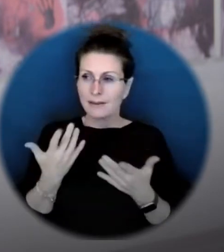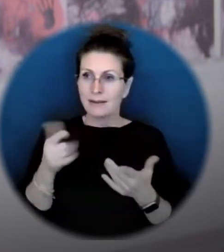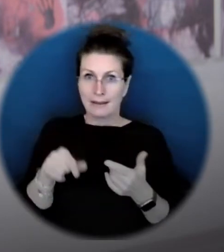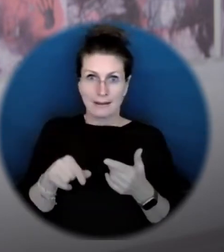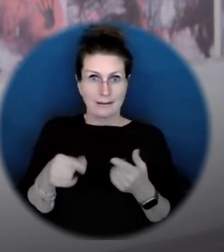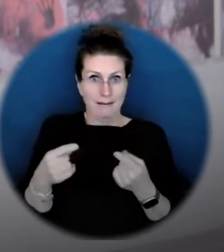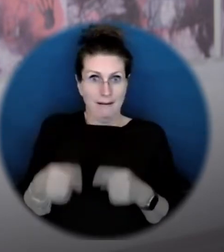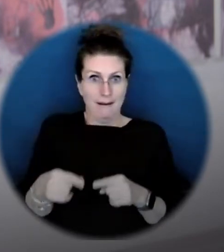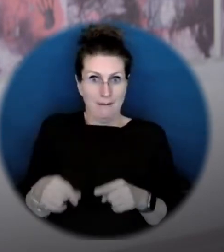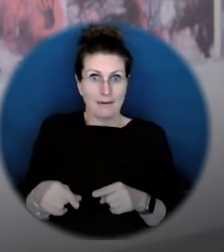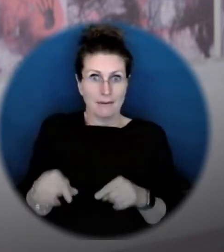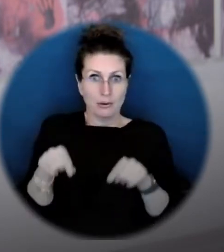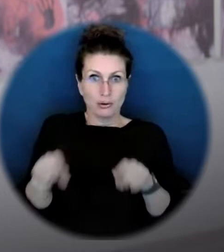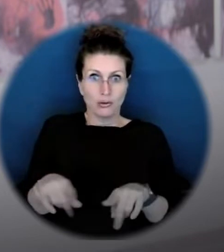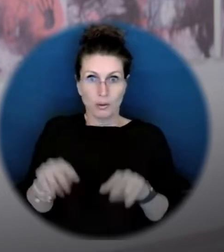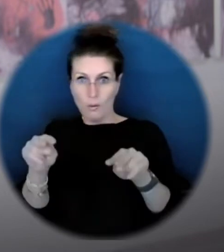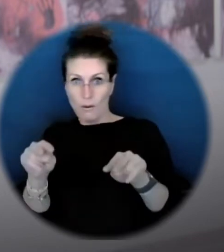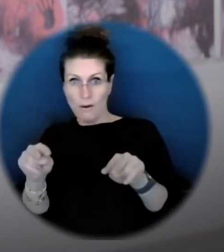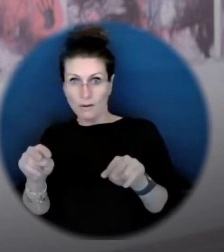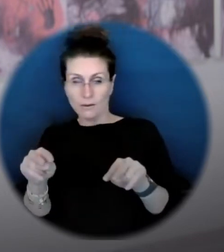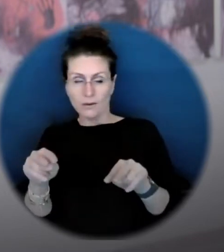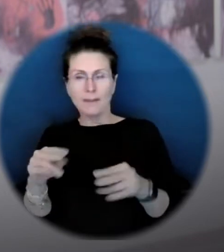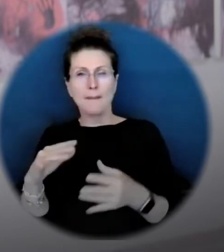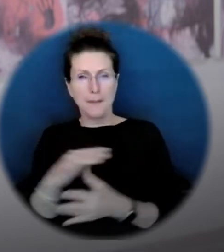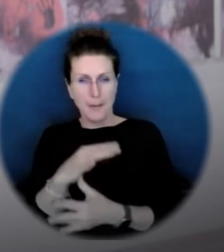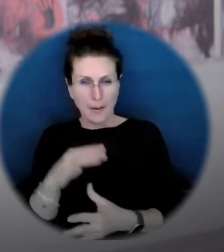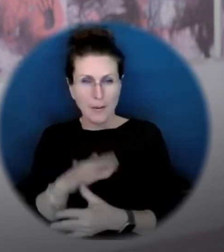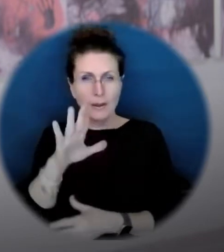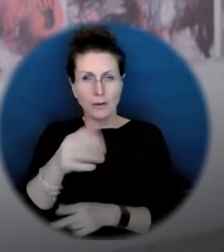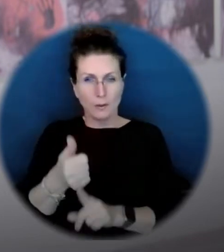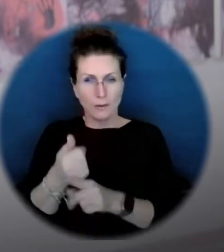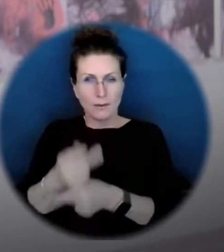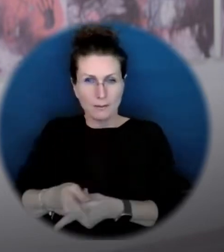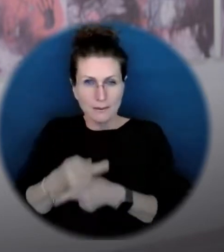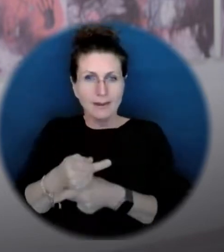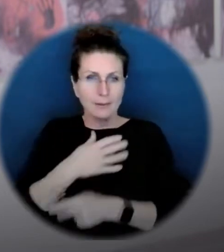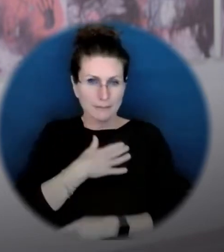we encourage you to prioritize what you need in the moment.